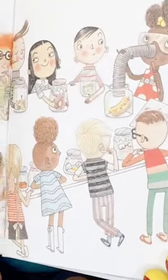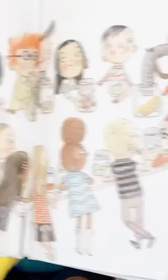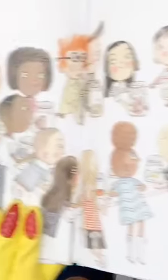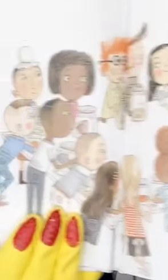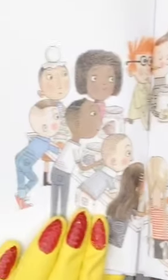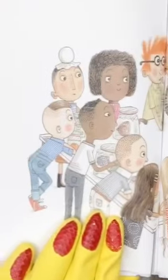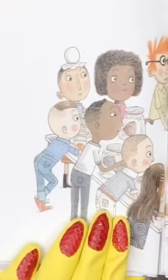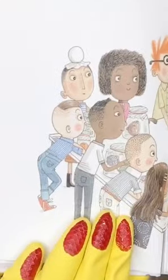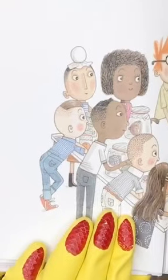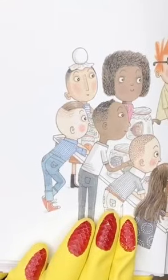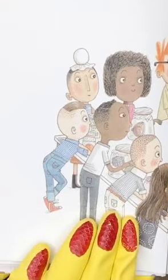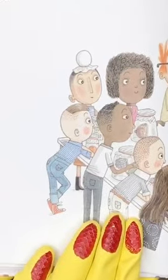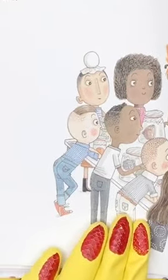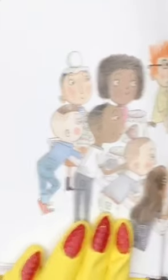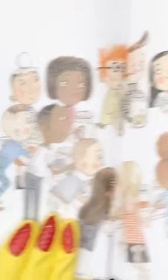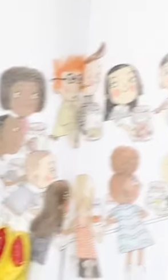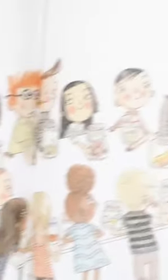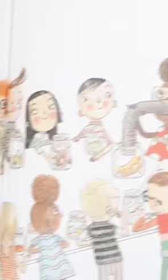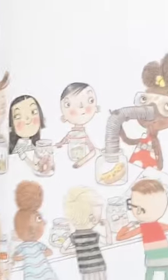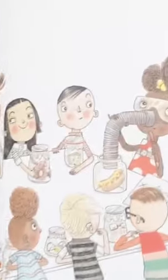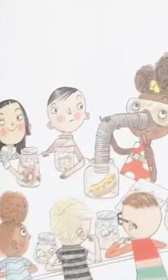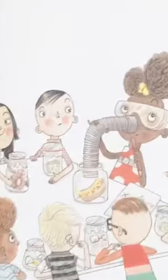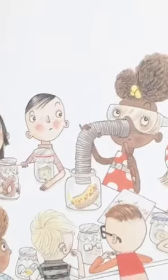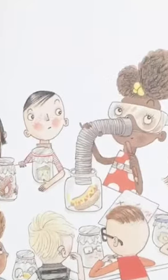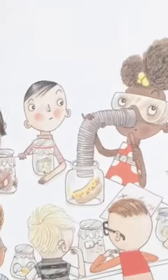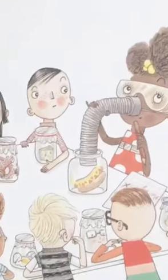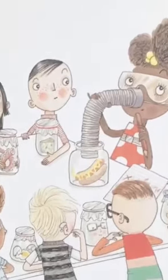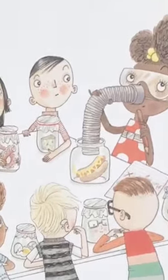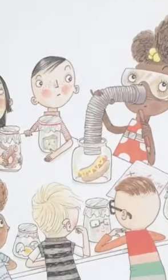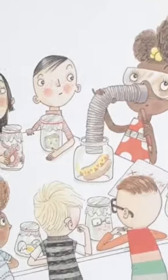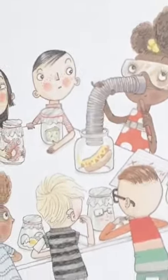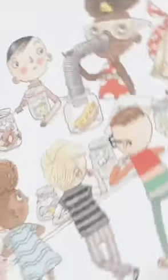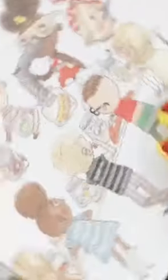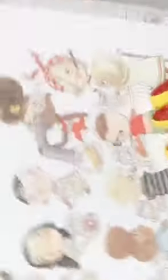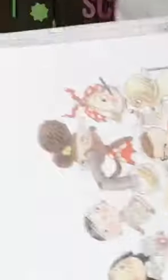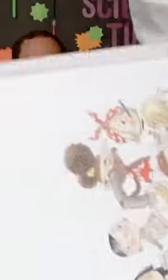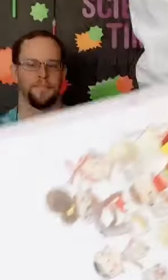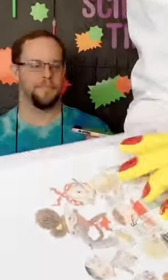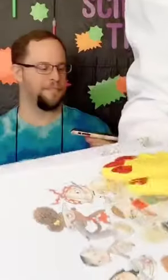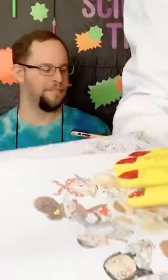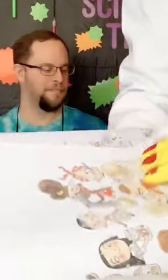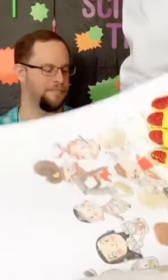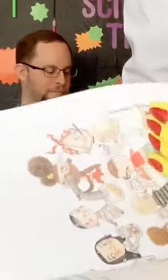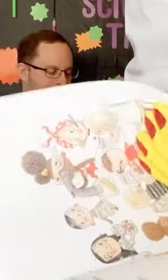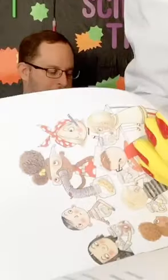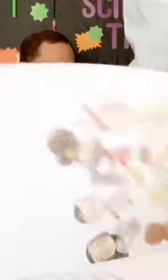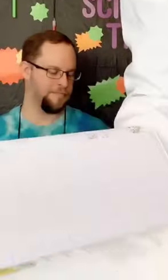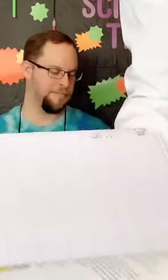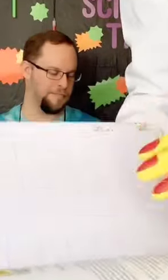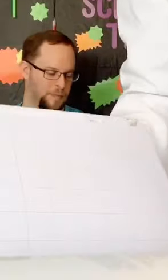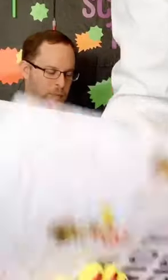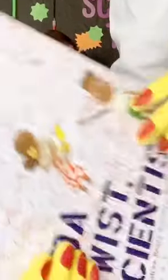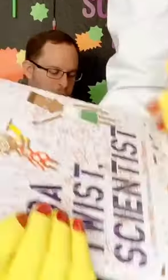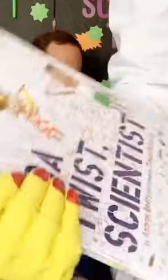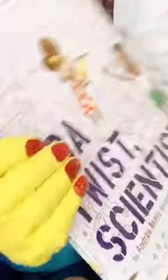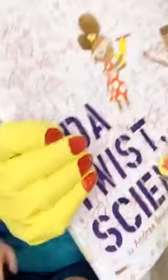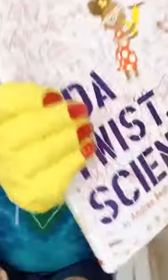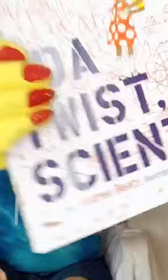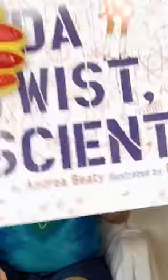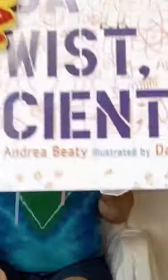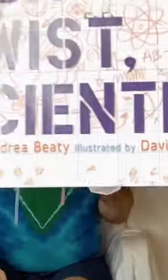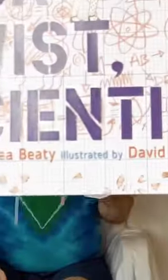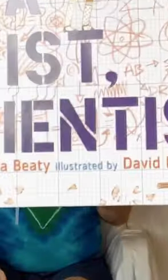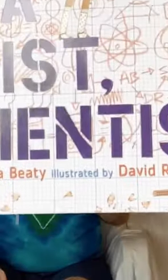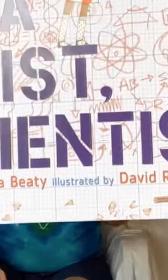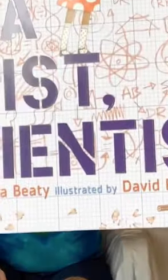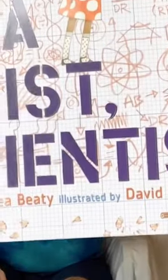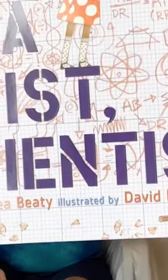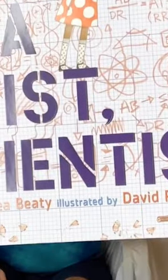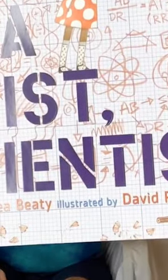And that is the story of Ada Twist, Scientist!